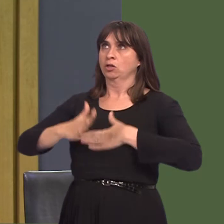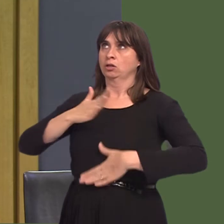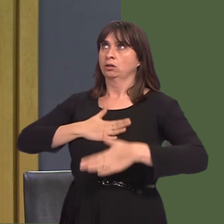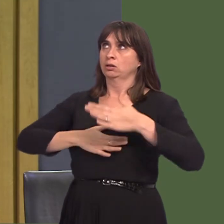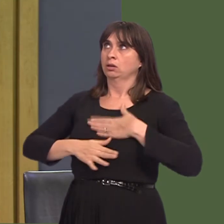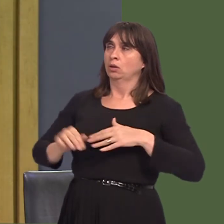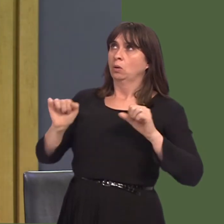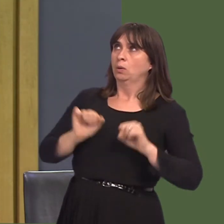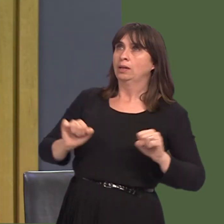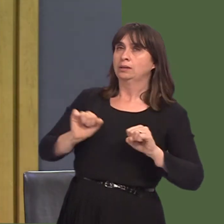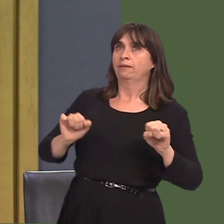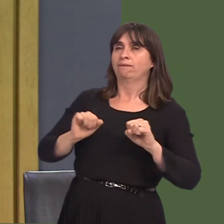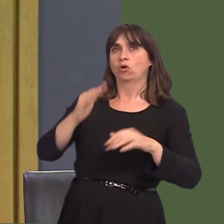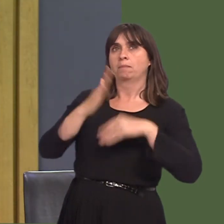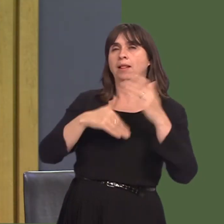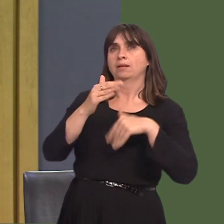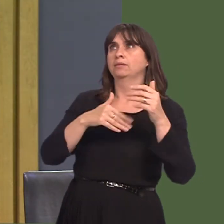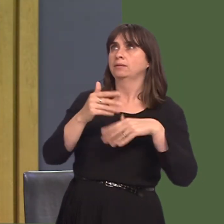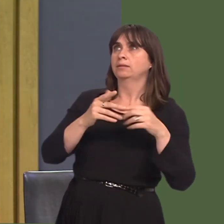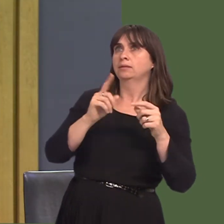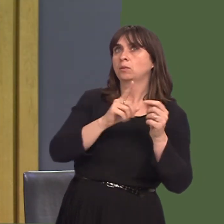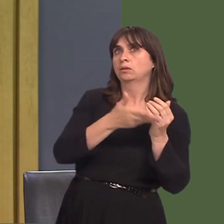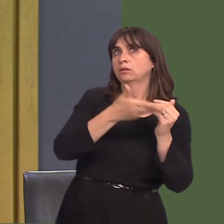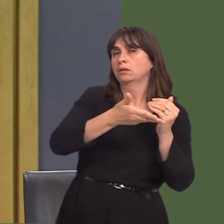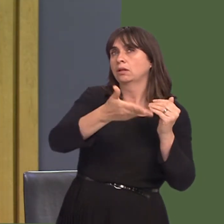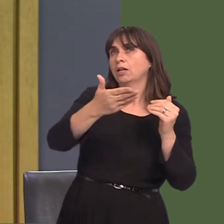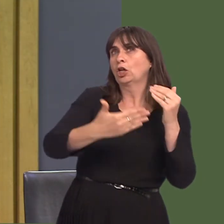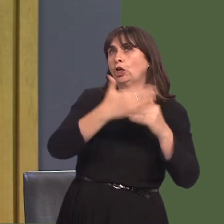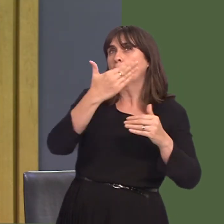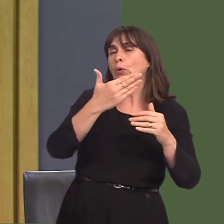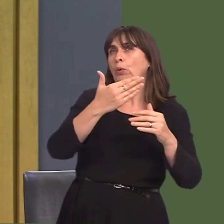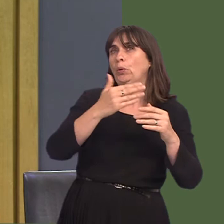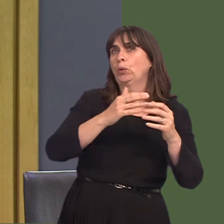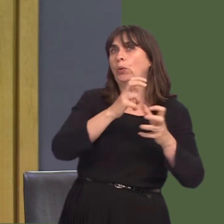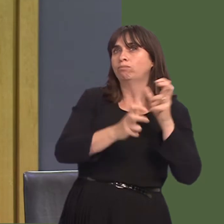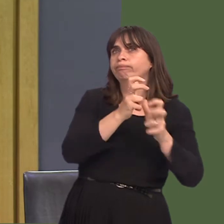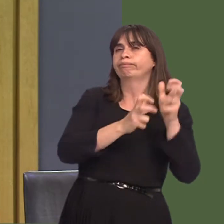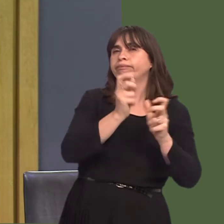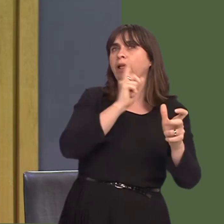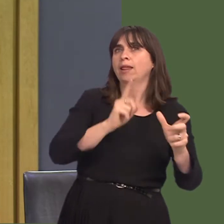at the power station and in the supply chain that will be generated by this scheme. What words of comfort can you offer them?